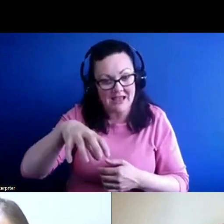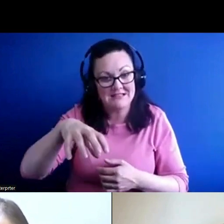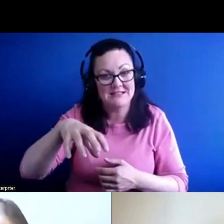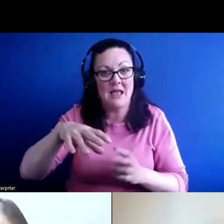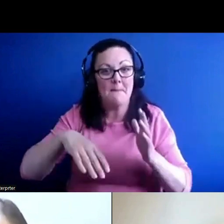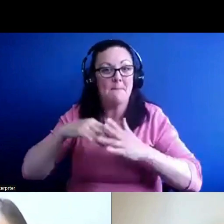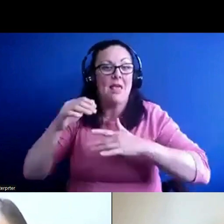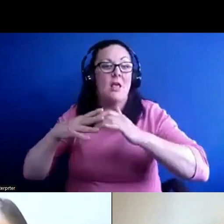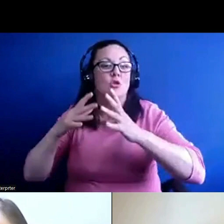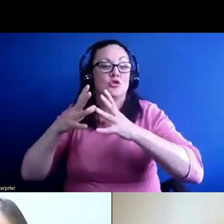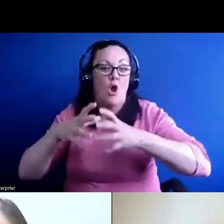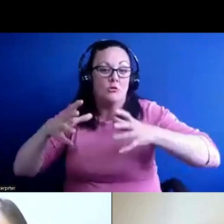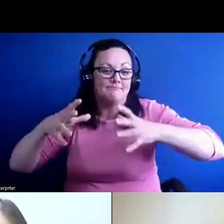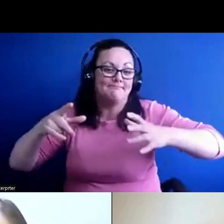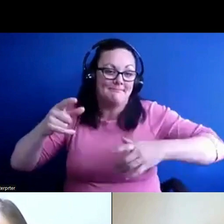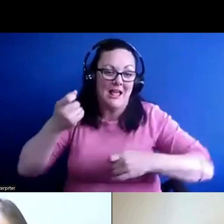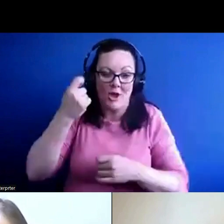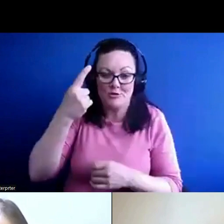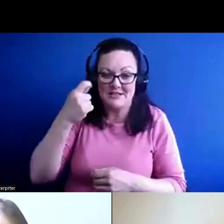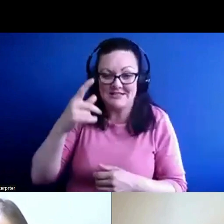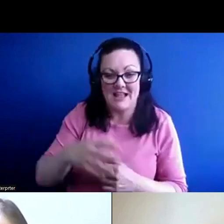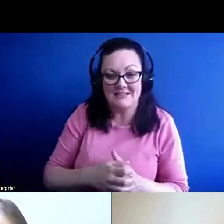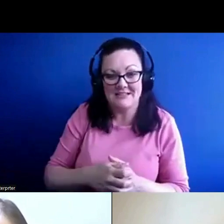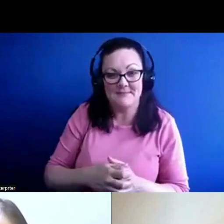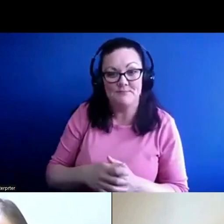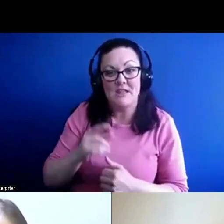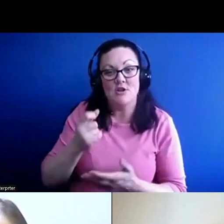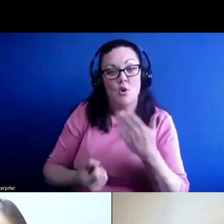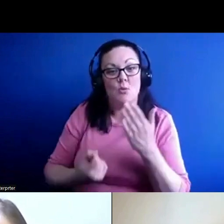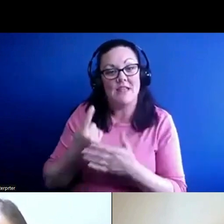I'm going to put these events link in the chat so you can